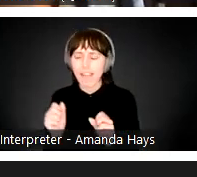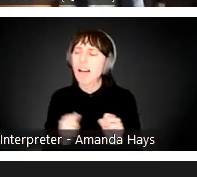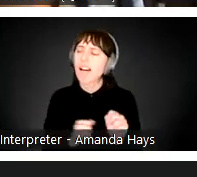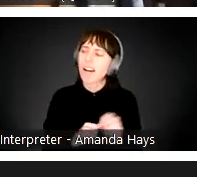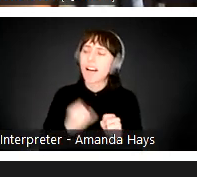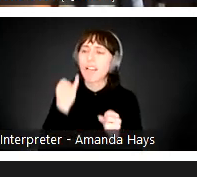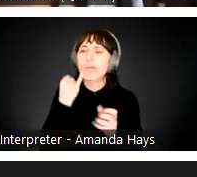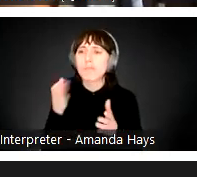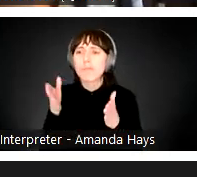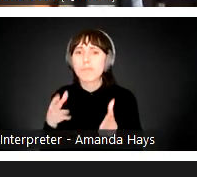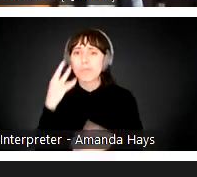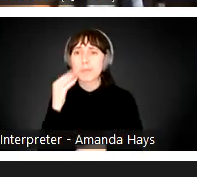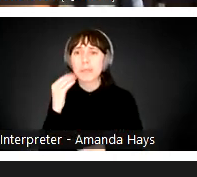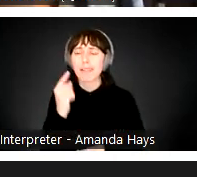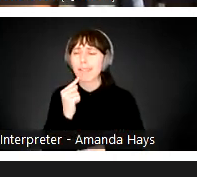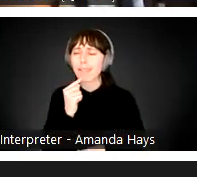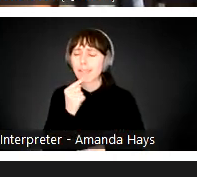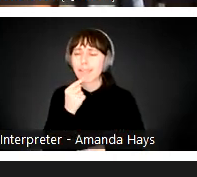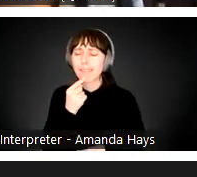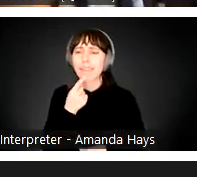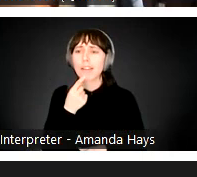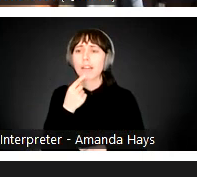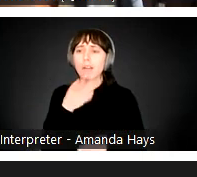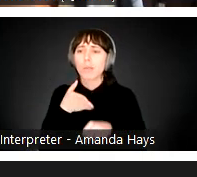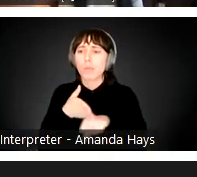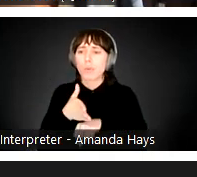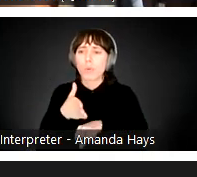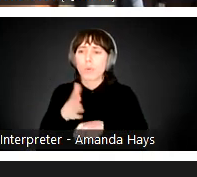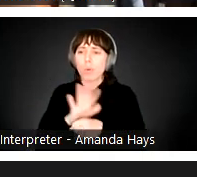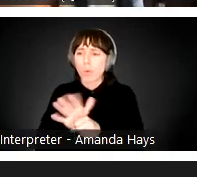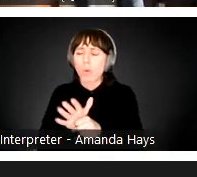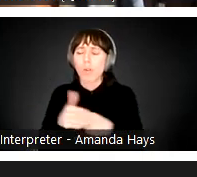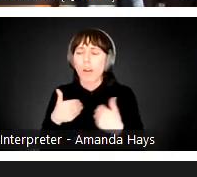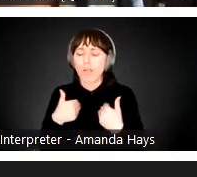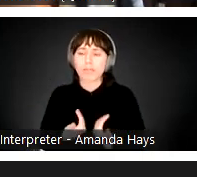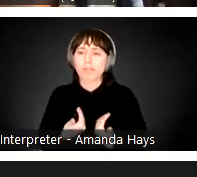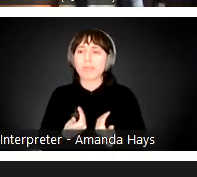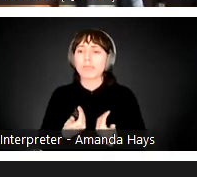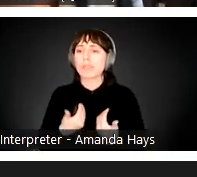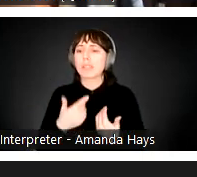fatigue four months after infection and